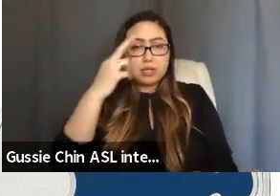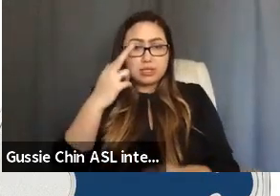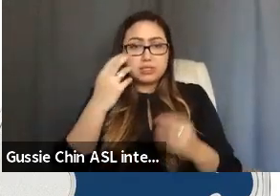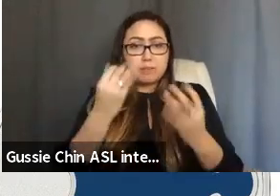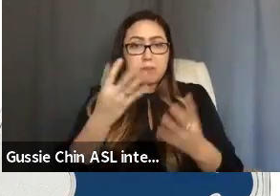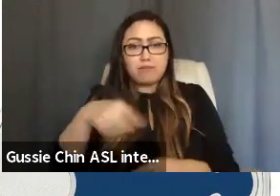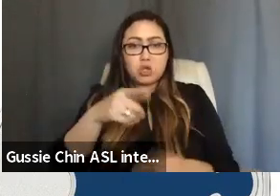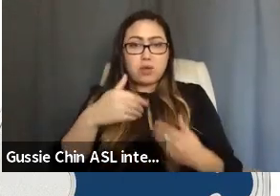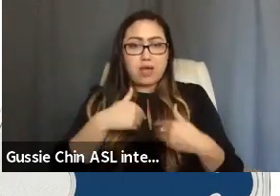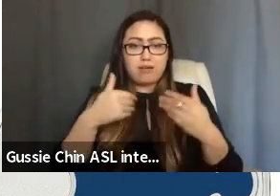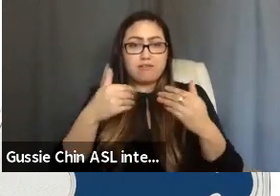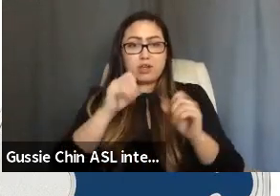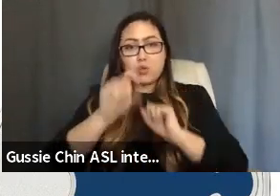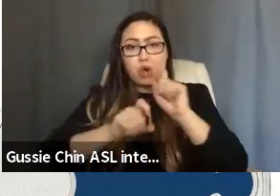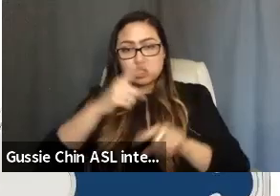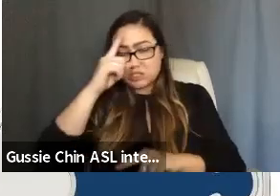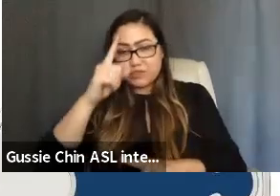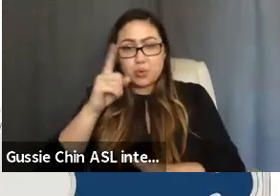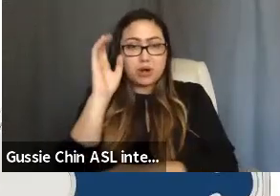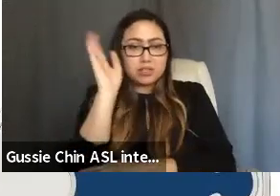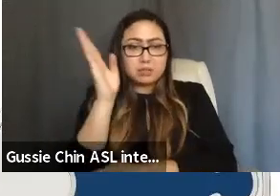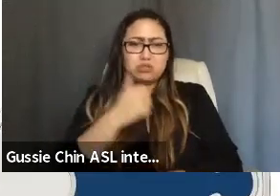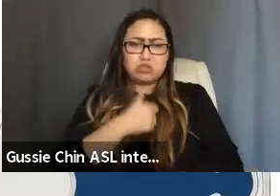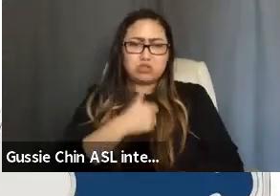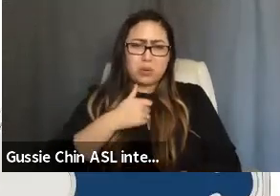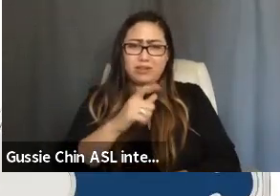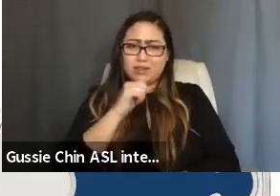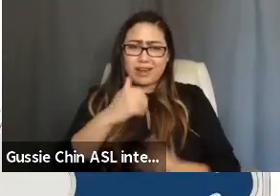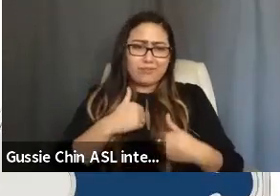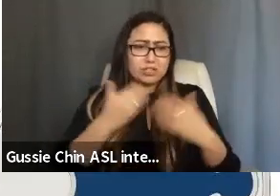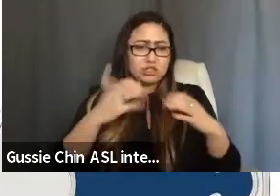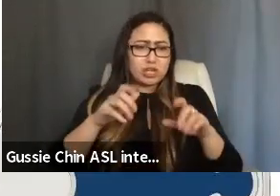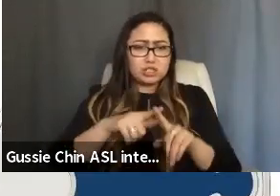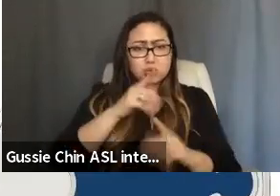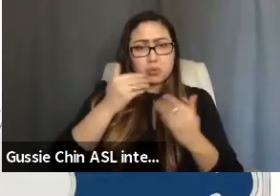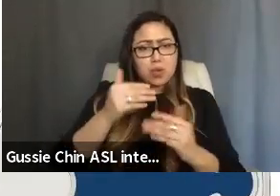for our speakers and apologize if you didn't get a chance to ask your questions. You can contact